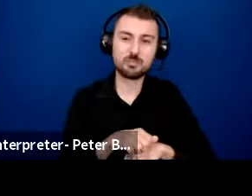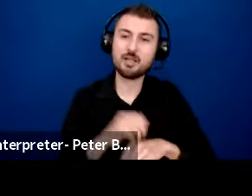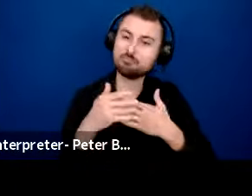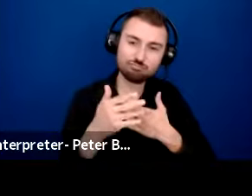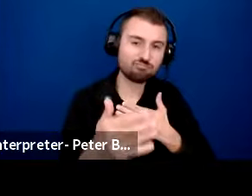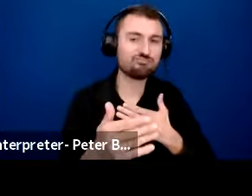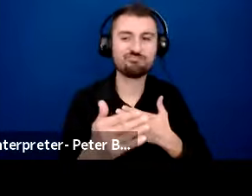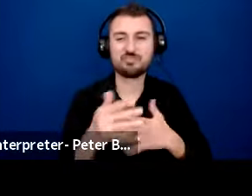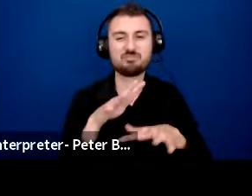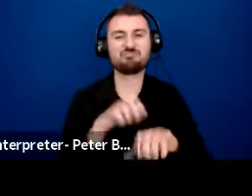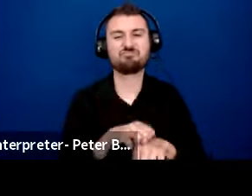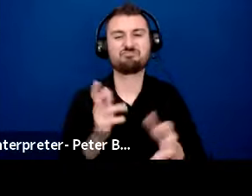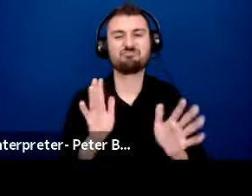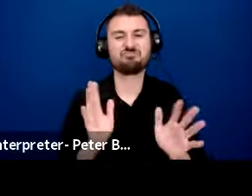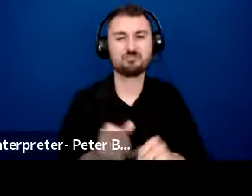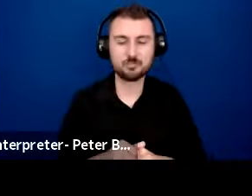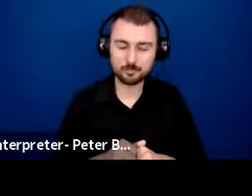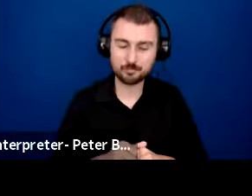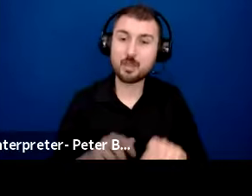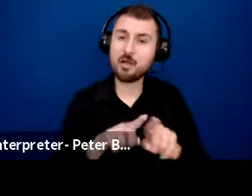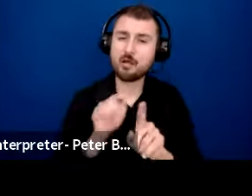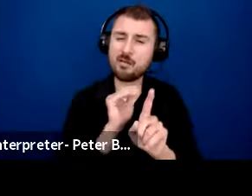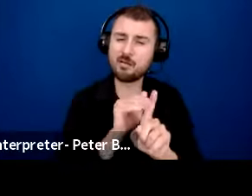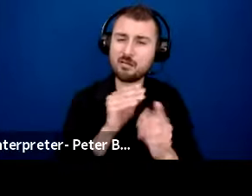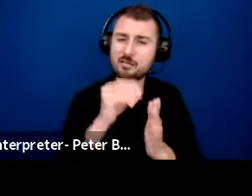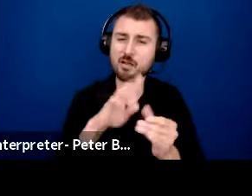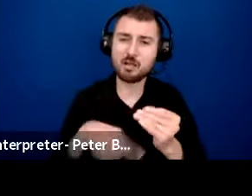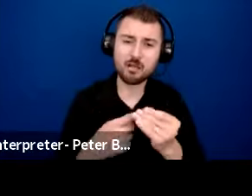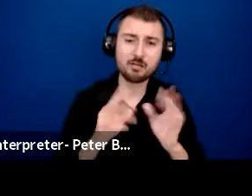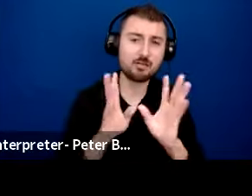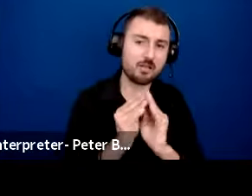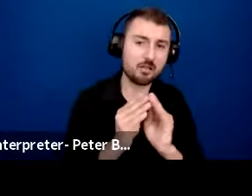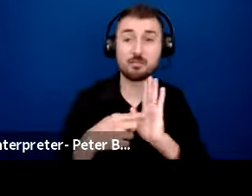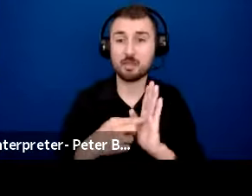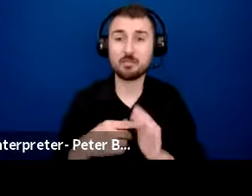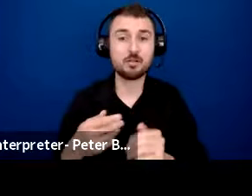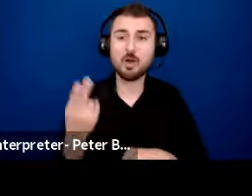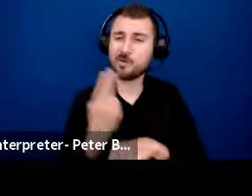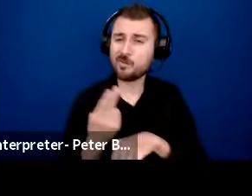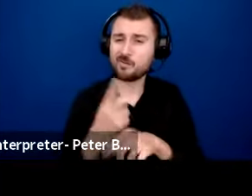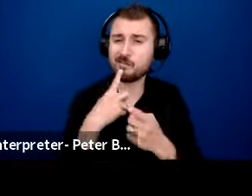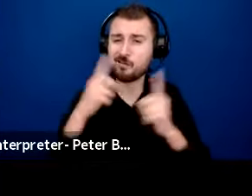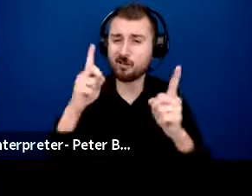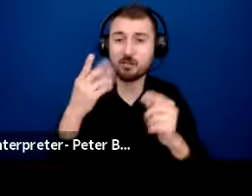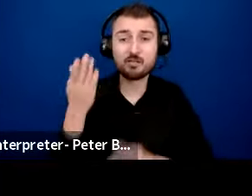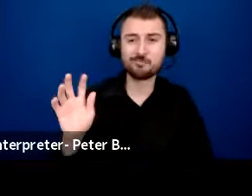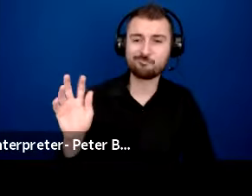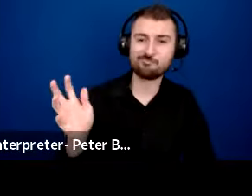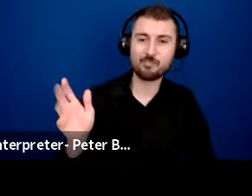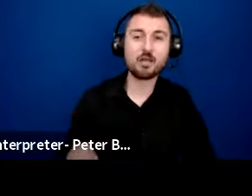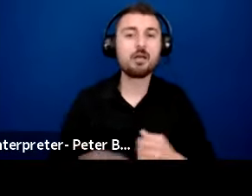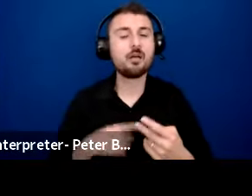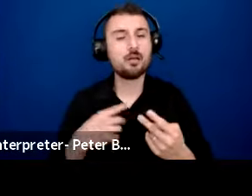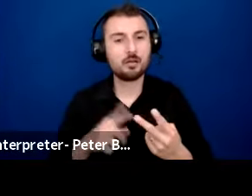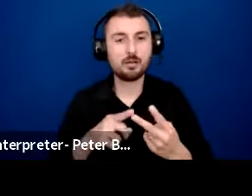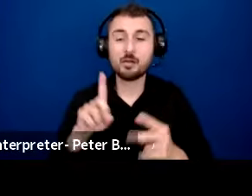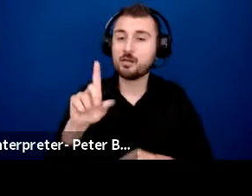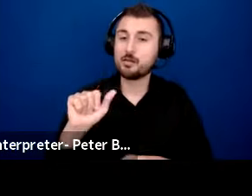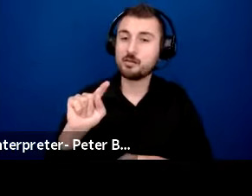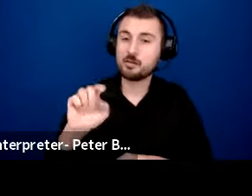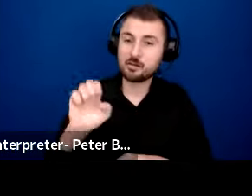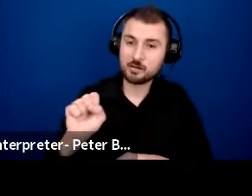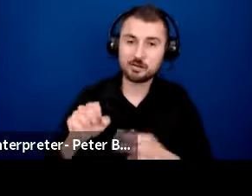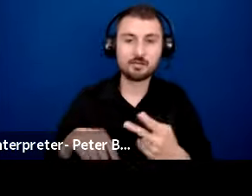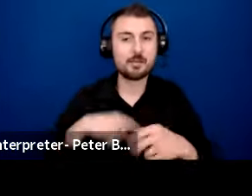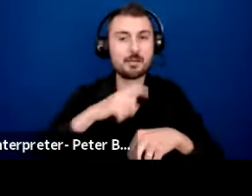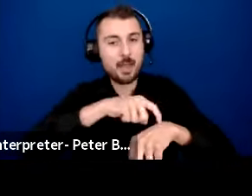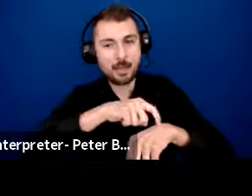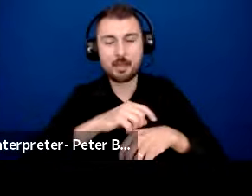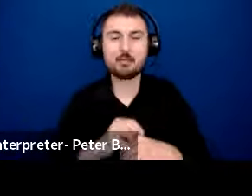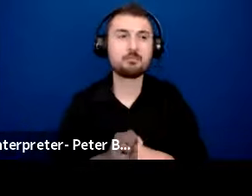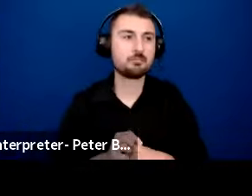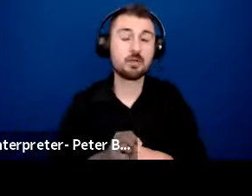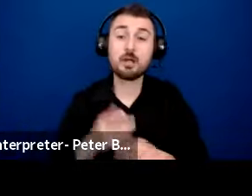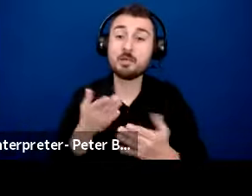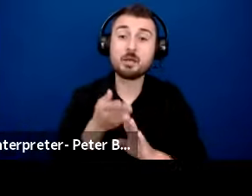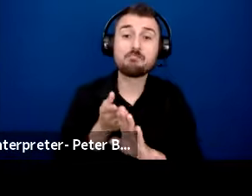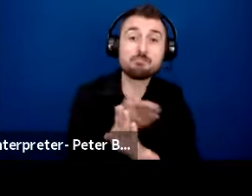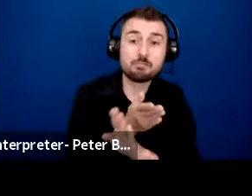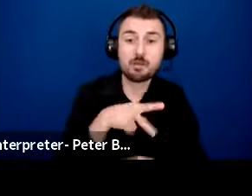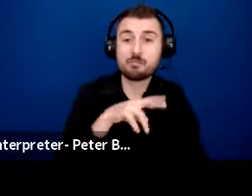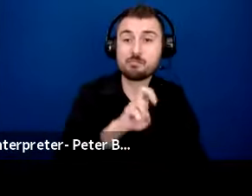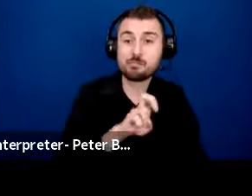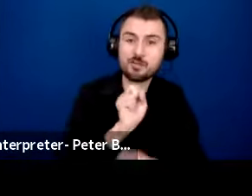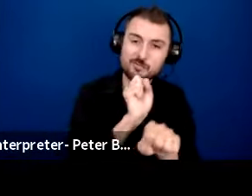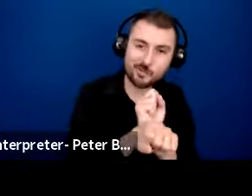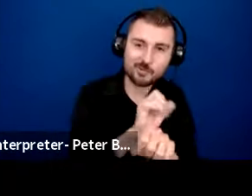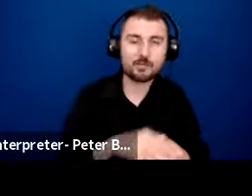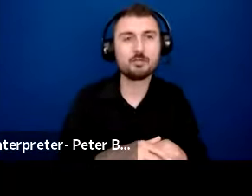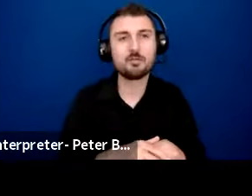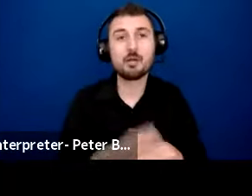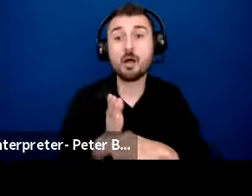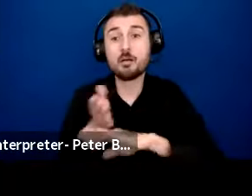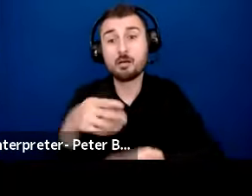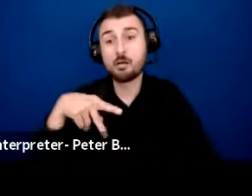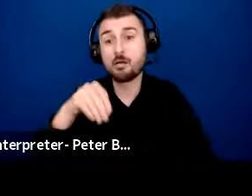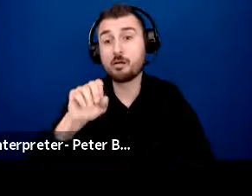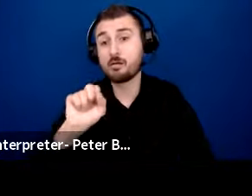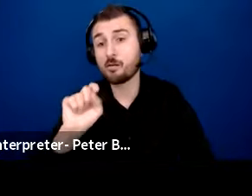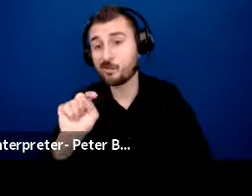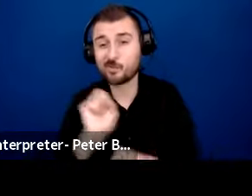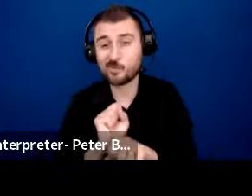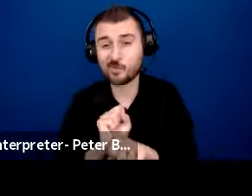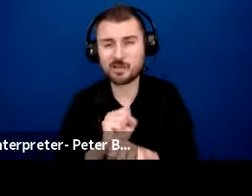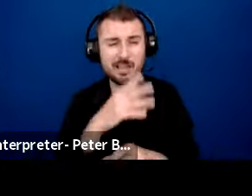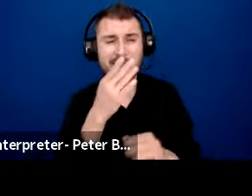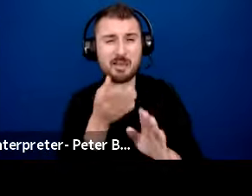The first couple of weeks to set that norm up in the beginning then.